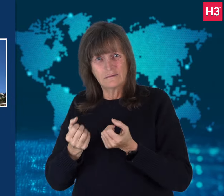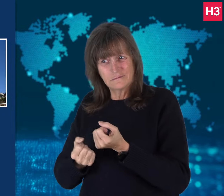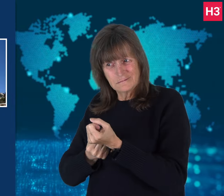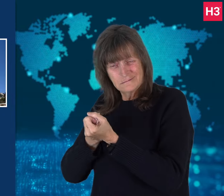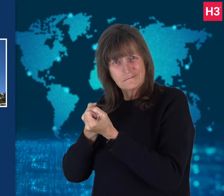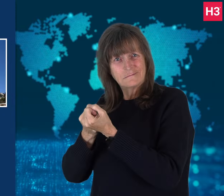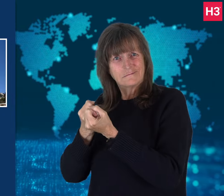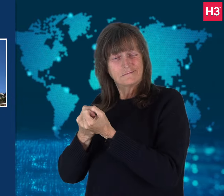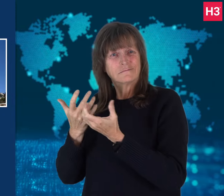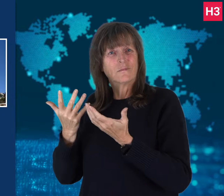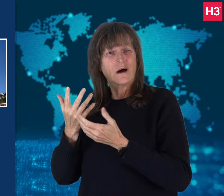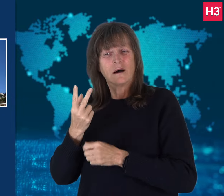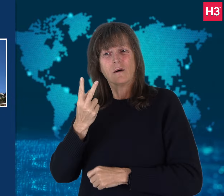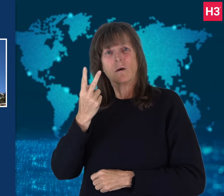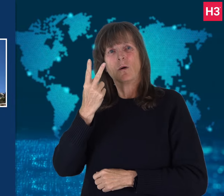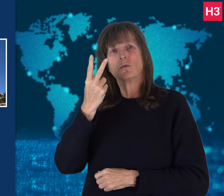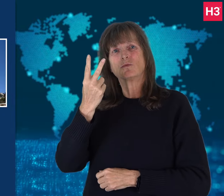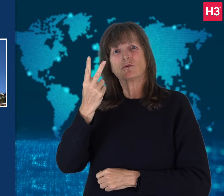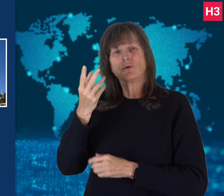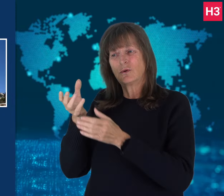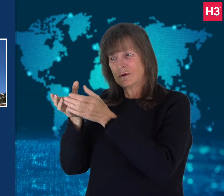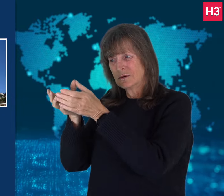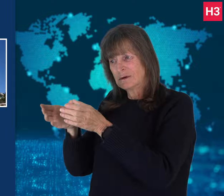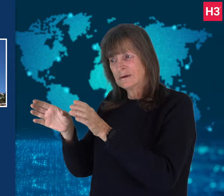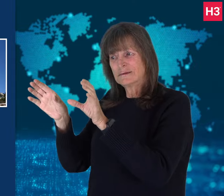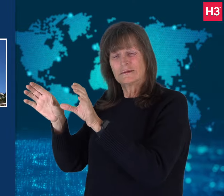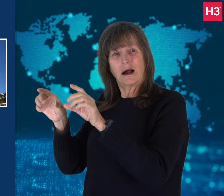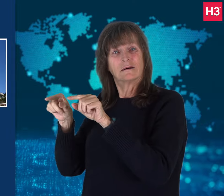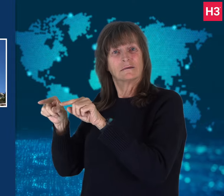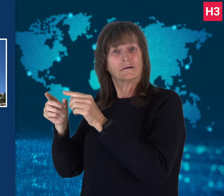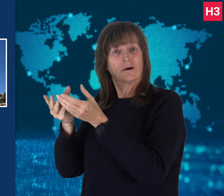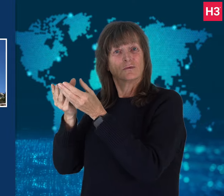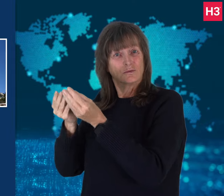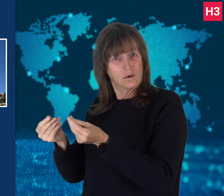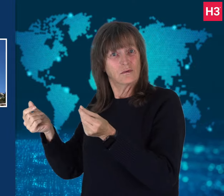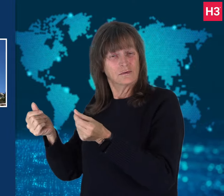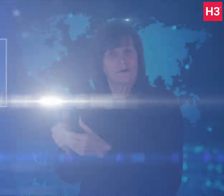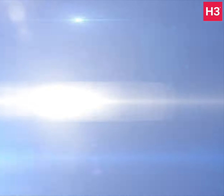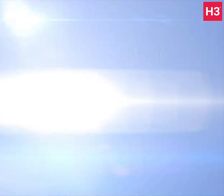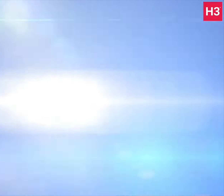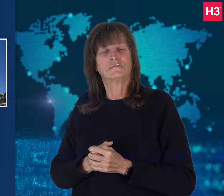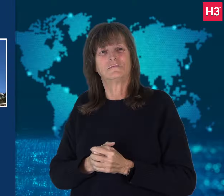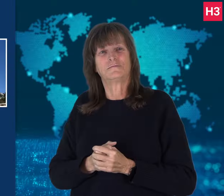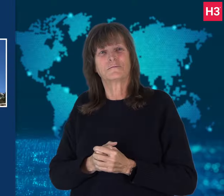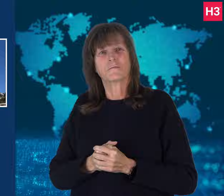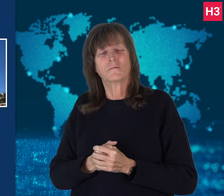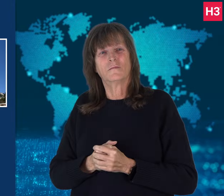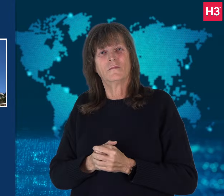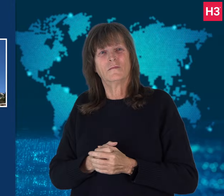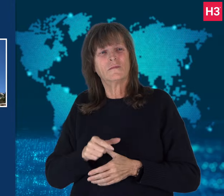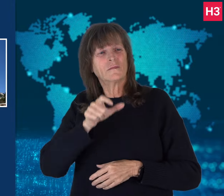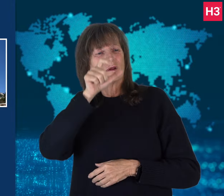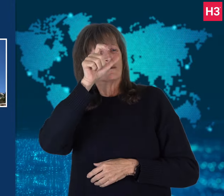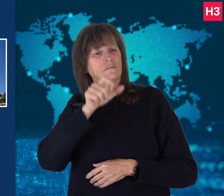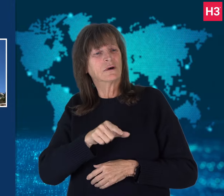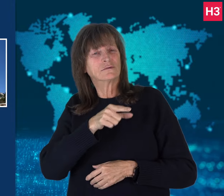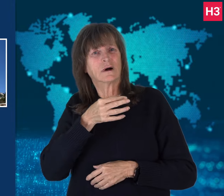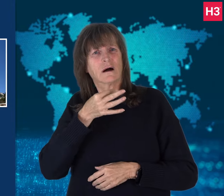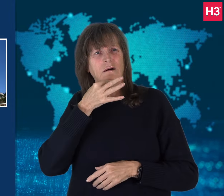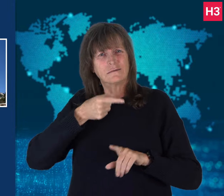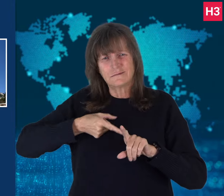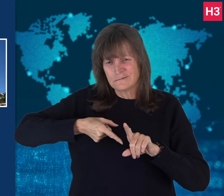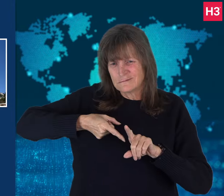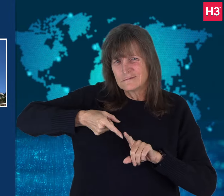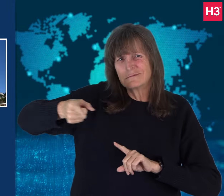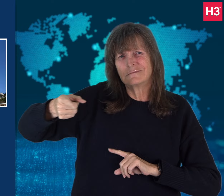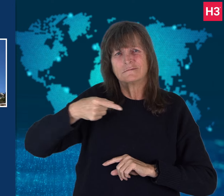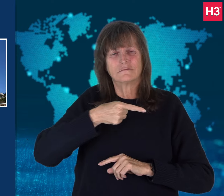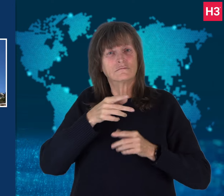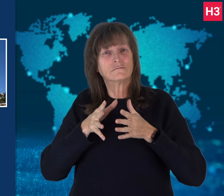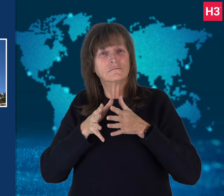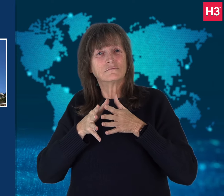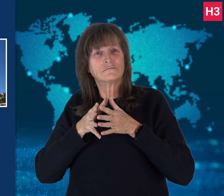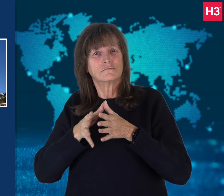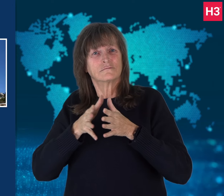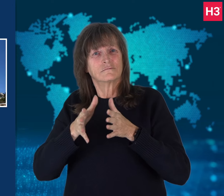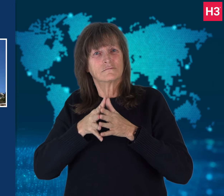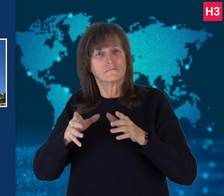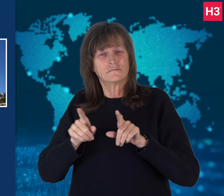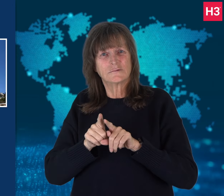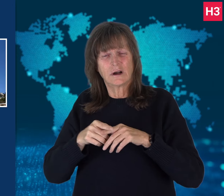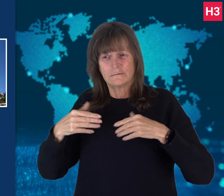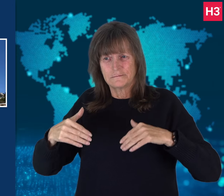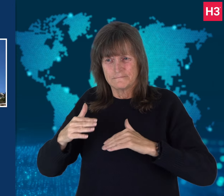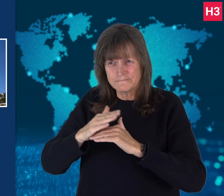this two-state solution. Experts say rebuilding the war-damaged region